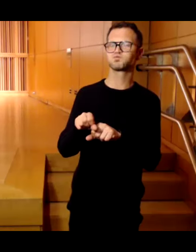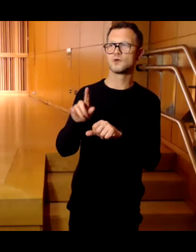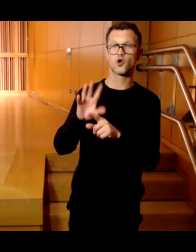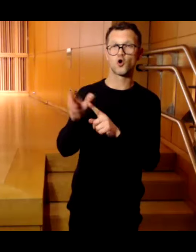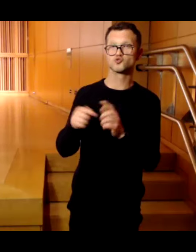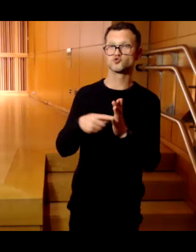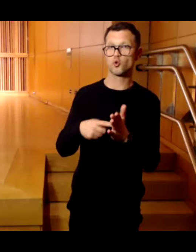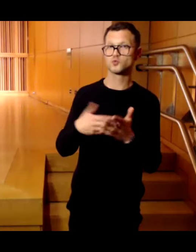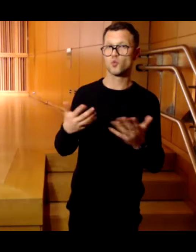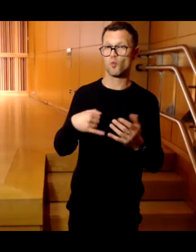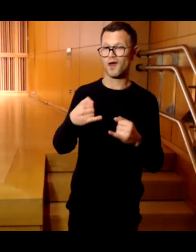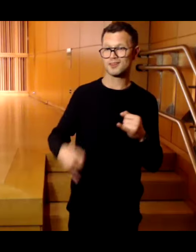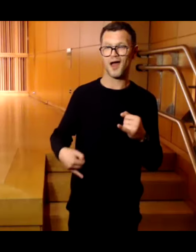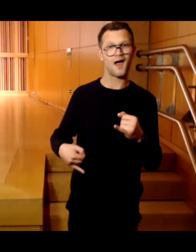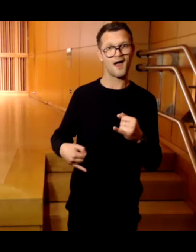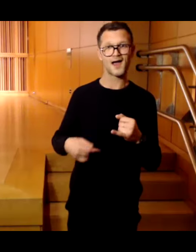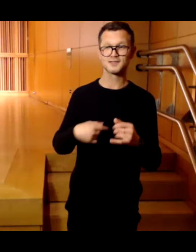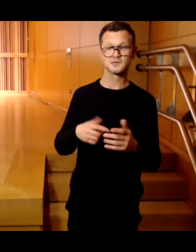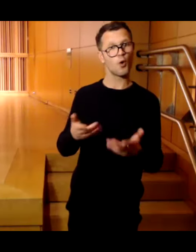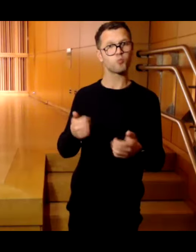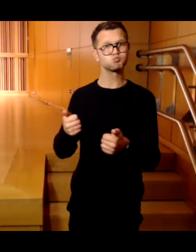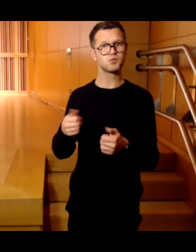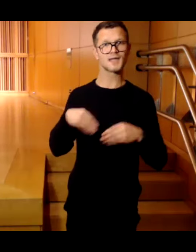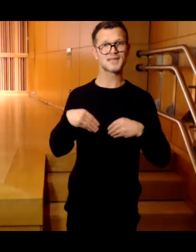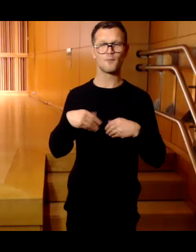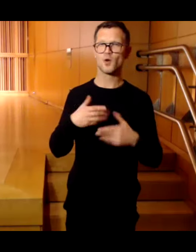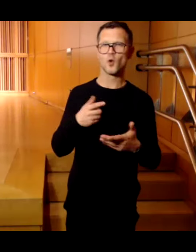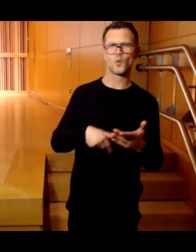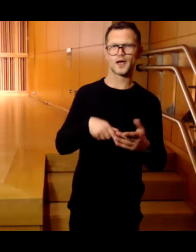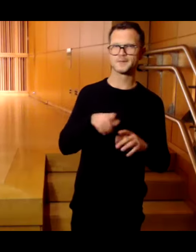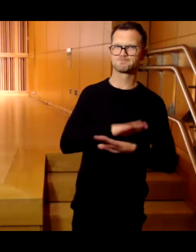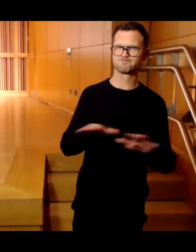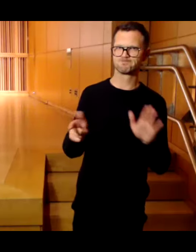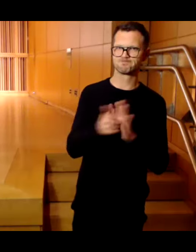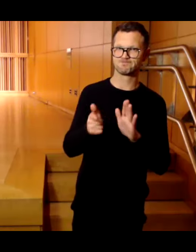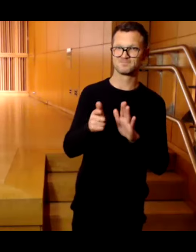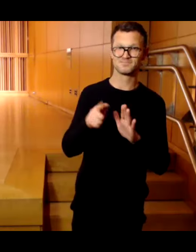That is old news. What I would like to remind us of now, however.